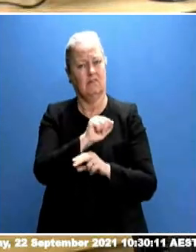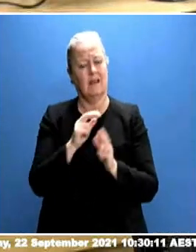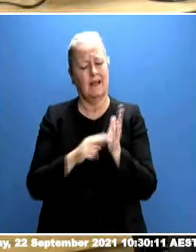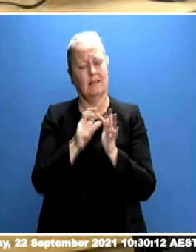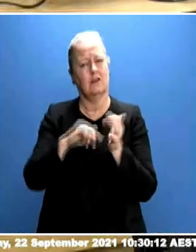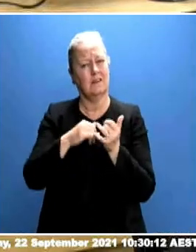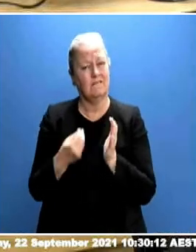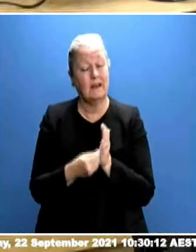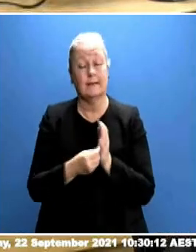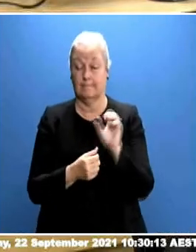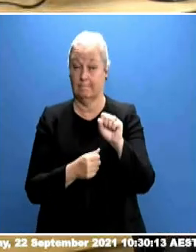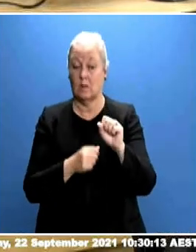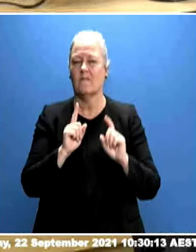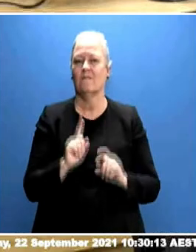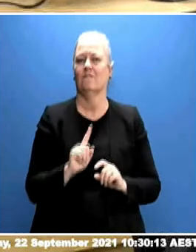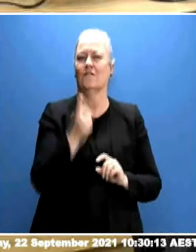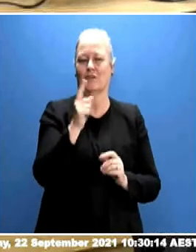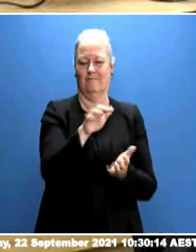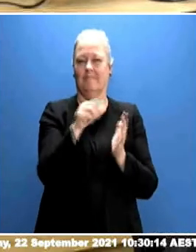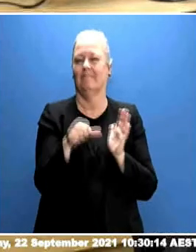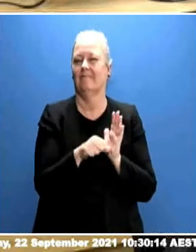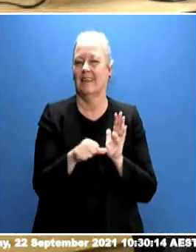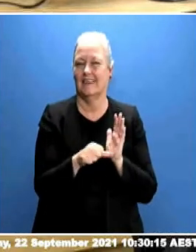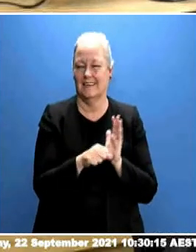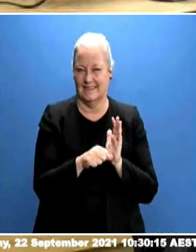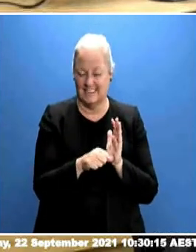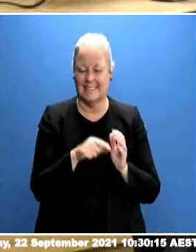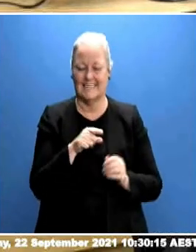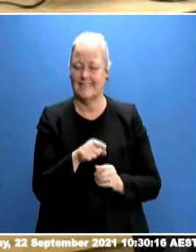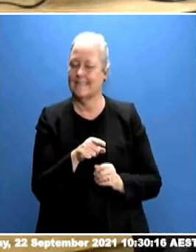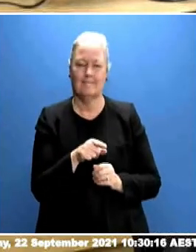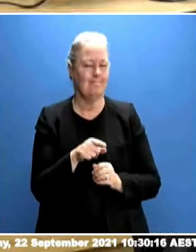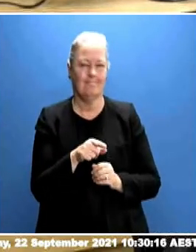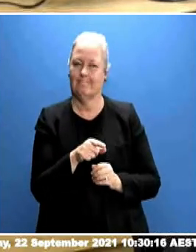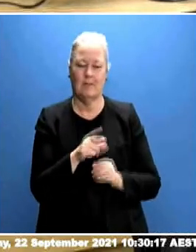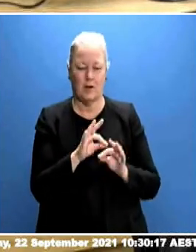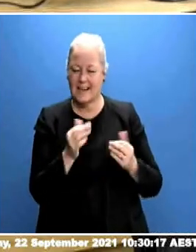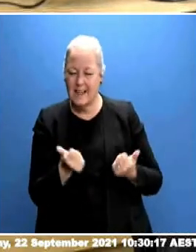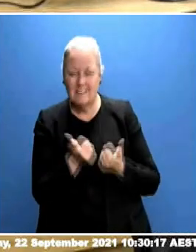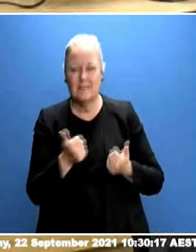The first package that we got didn't allow us to continue our conductive